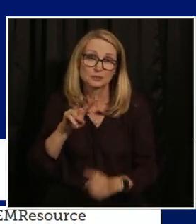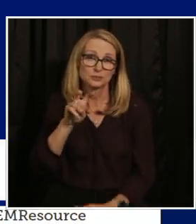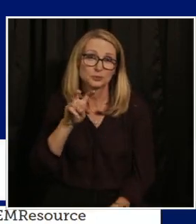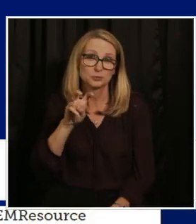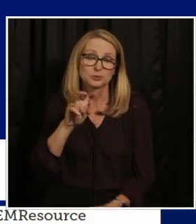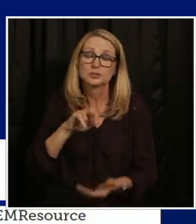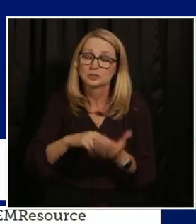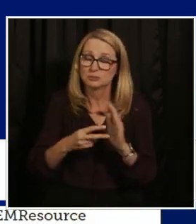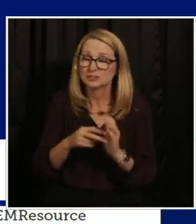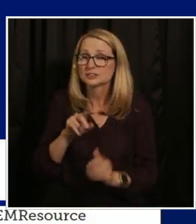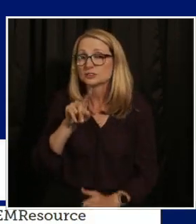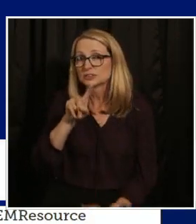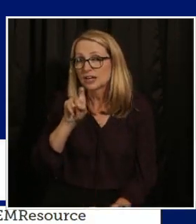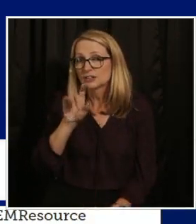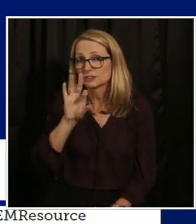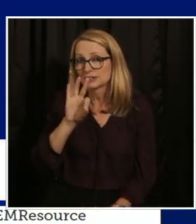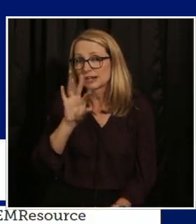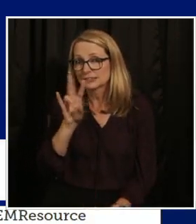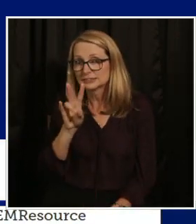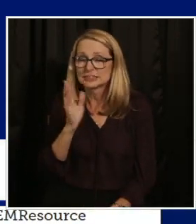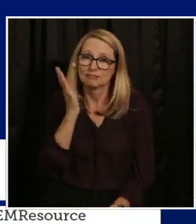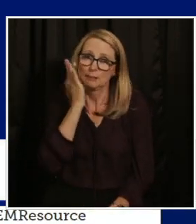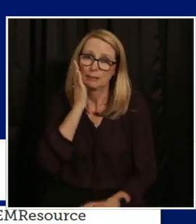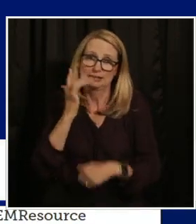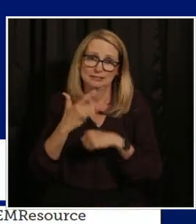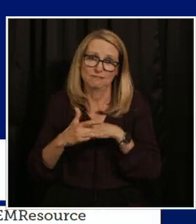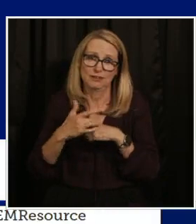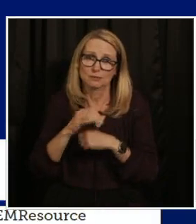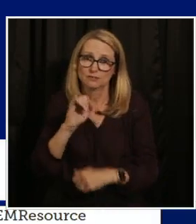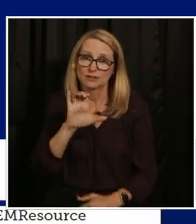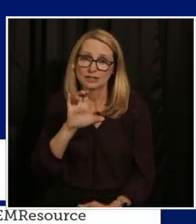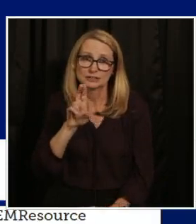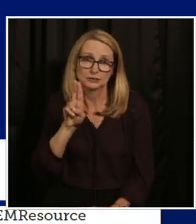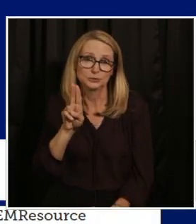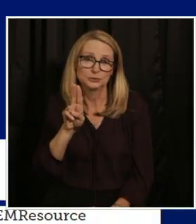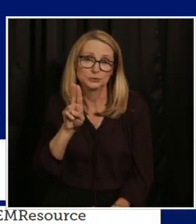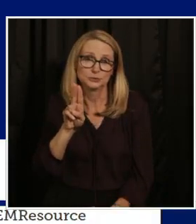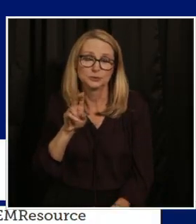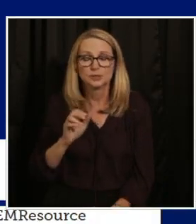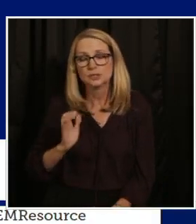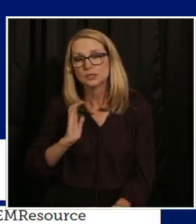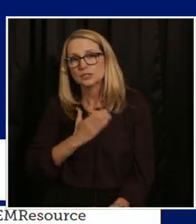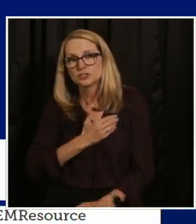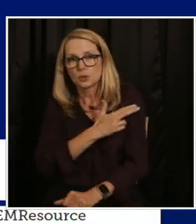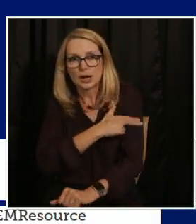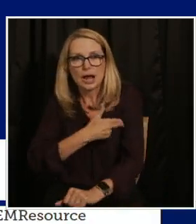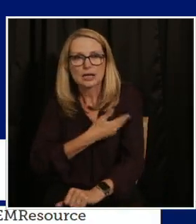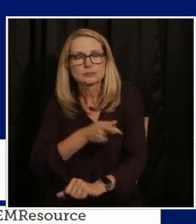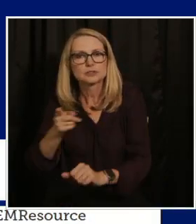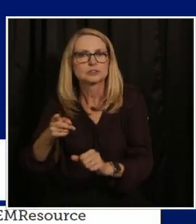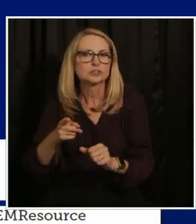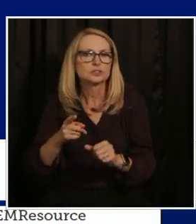available our hospitals are beginning to put into place their surge plans many are opening up